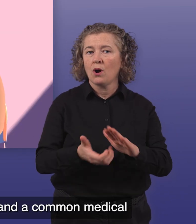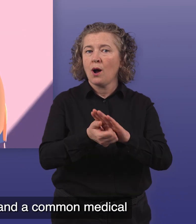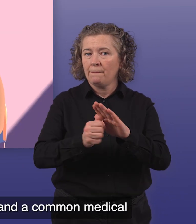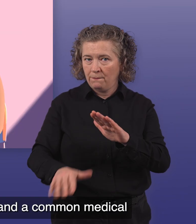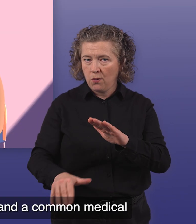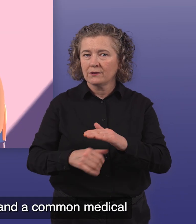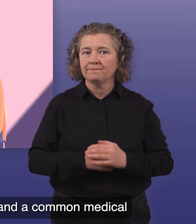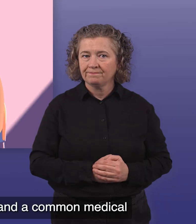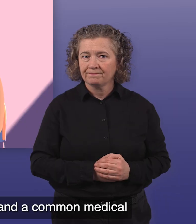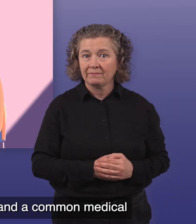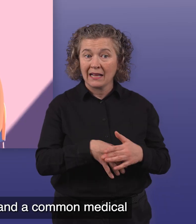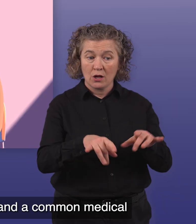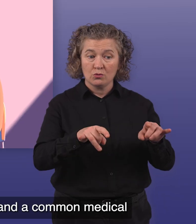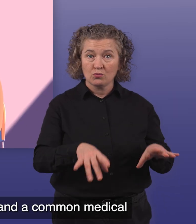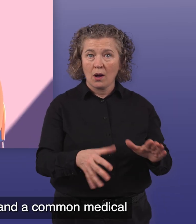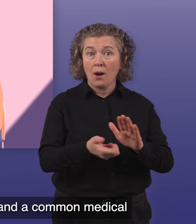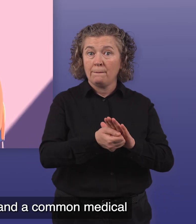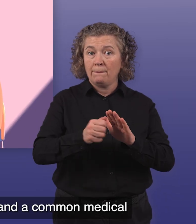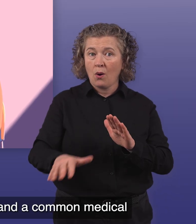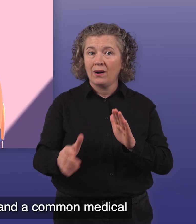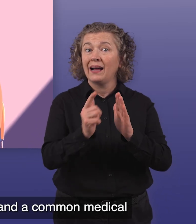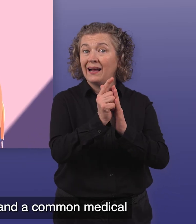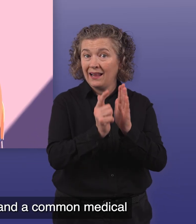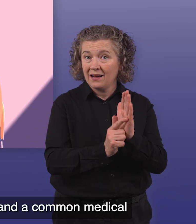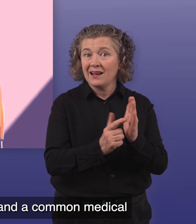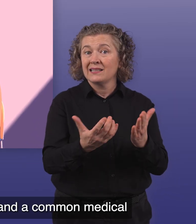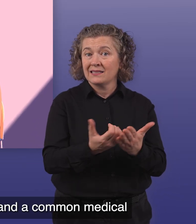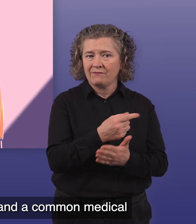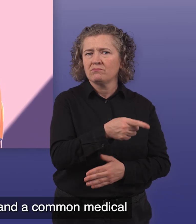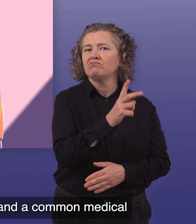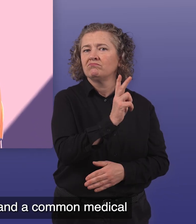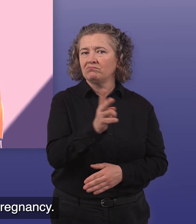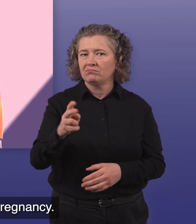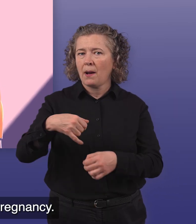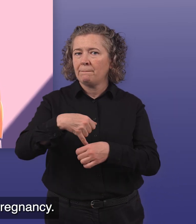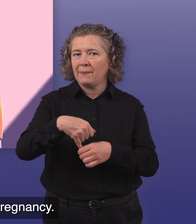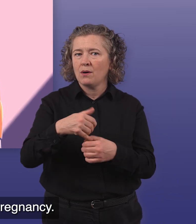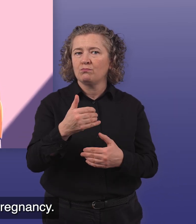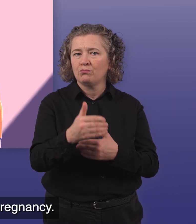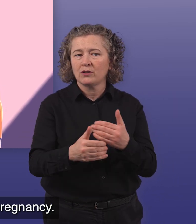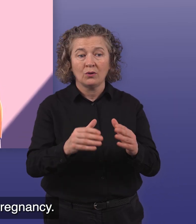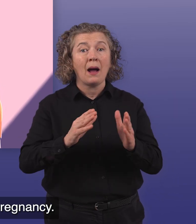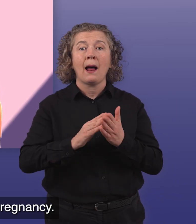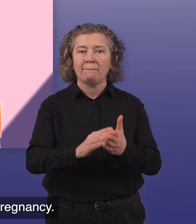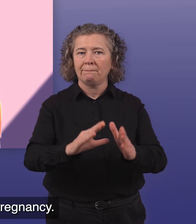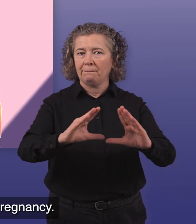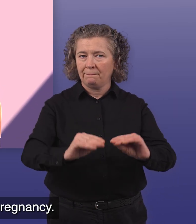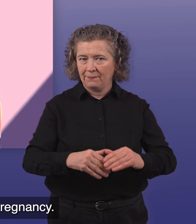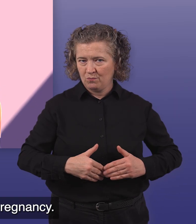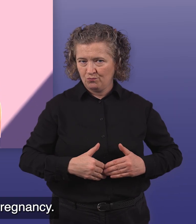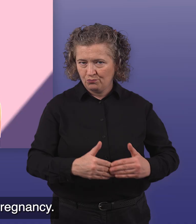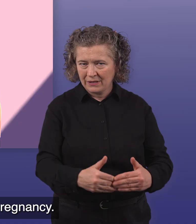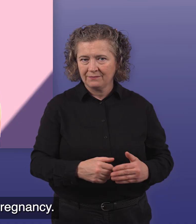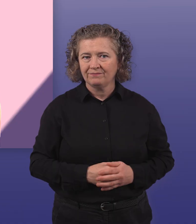Within Australia, abortion is legal, safe and a common medical procedure used to end a pregnancy.